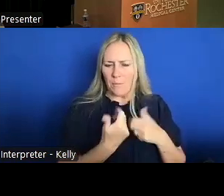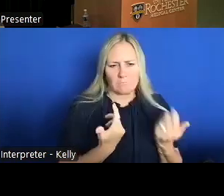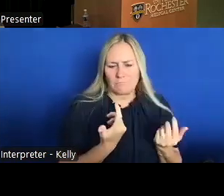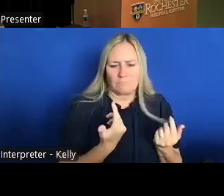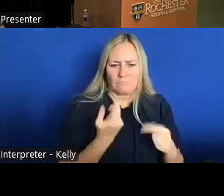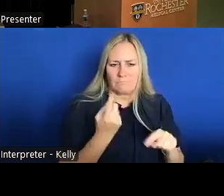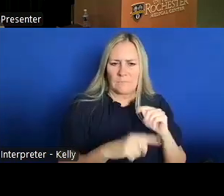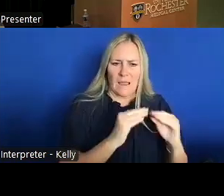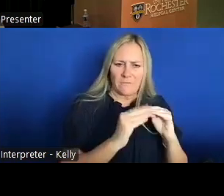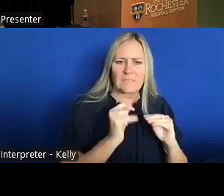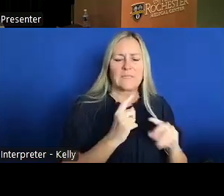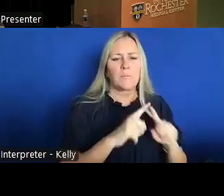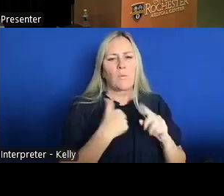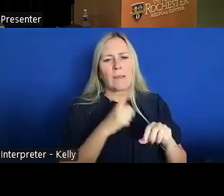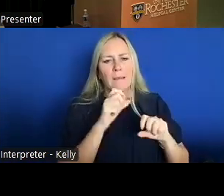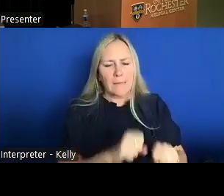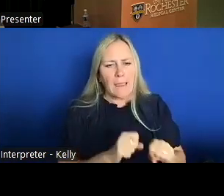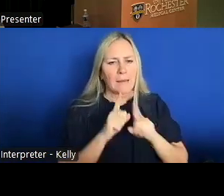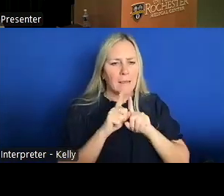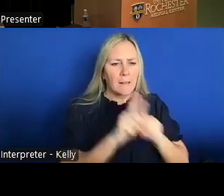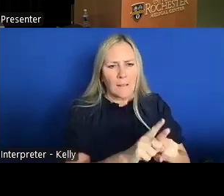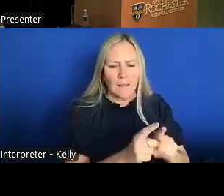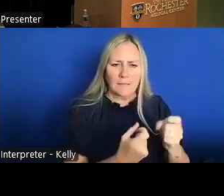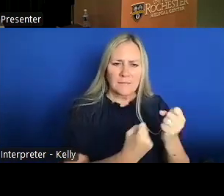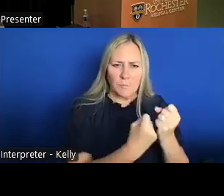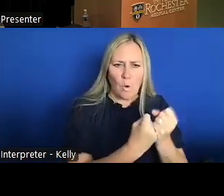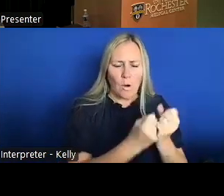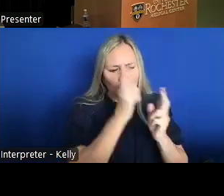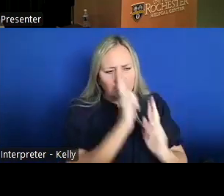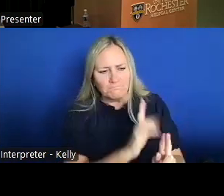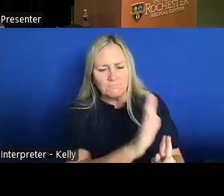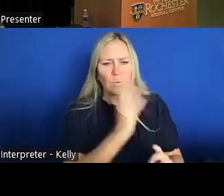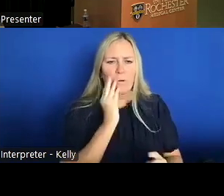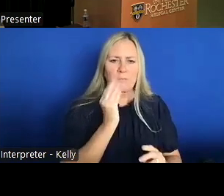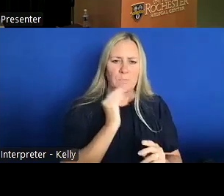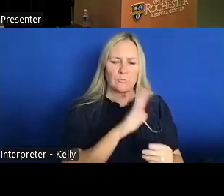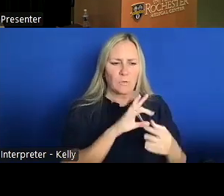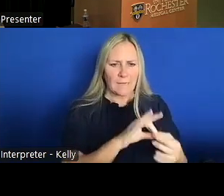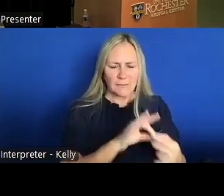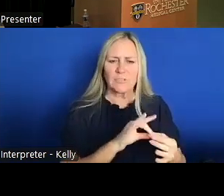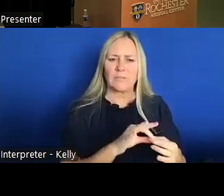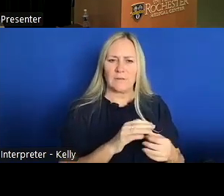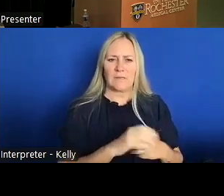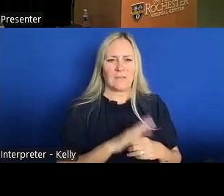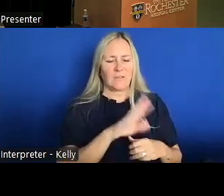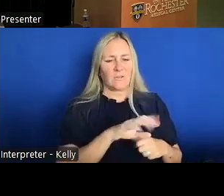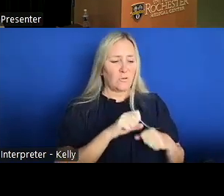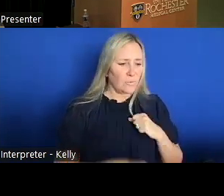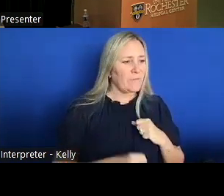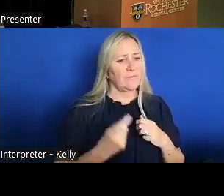their experience their deep connection humanize and contextualize their grief and distress and